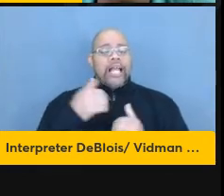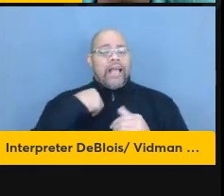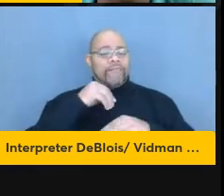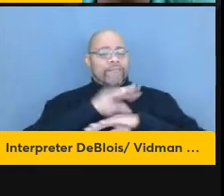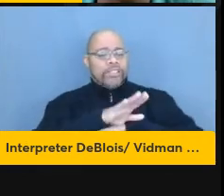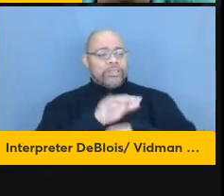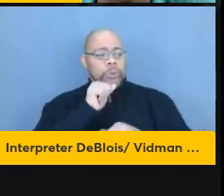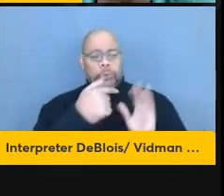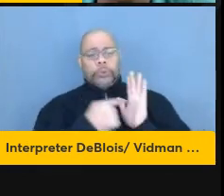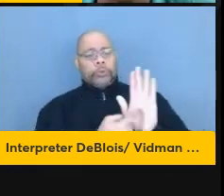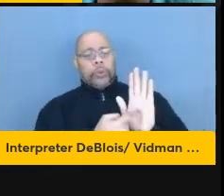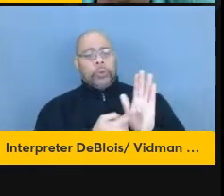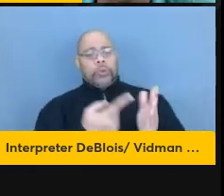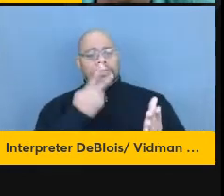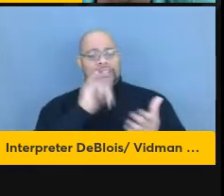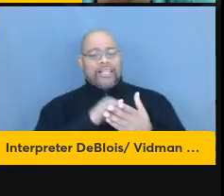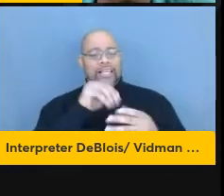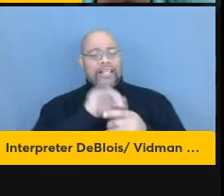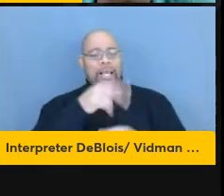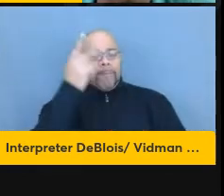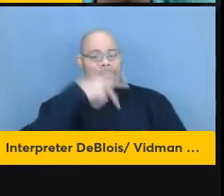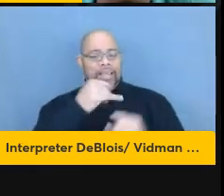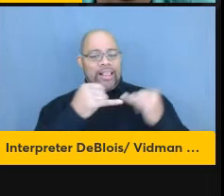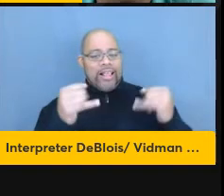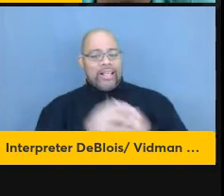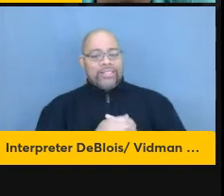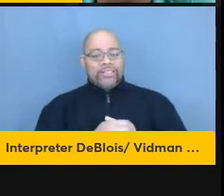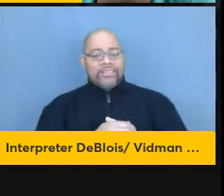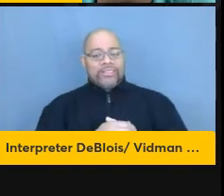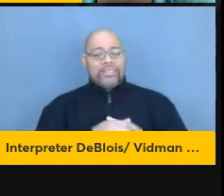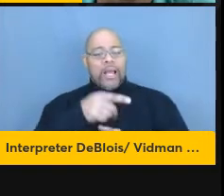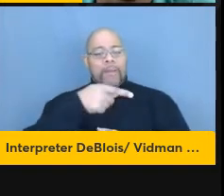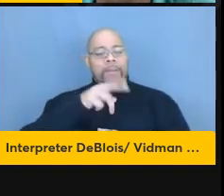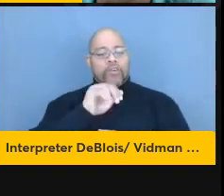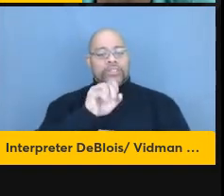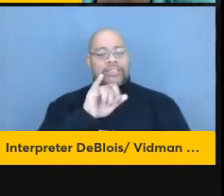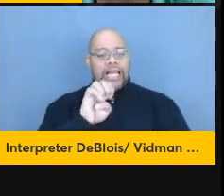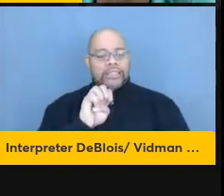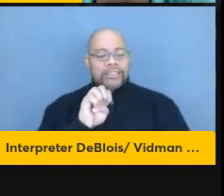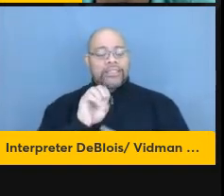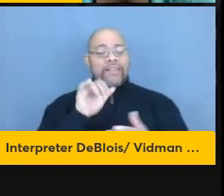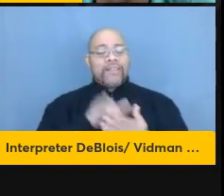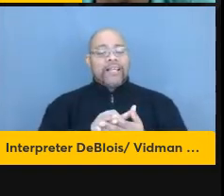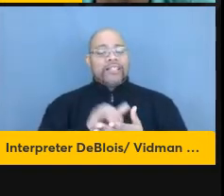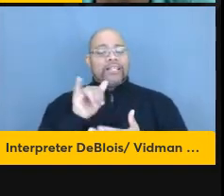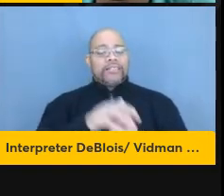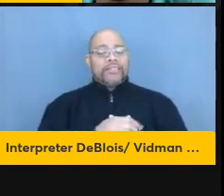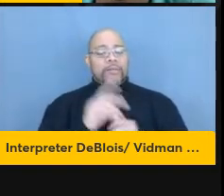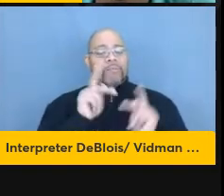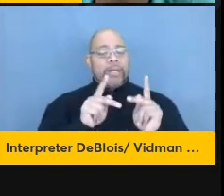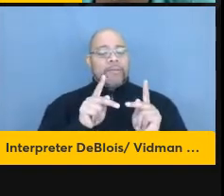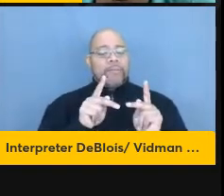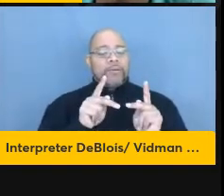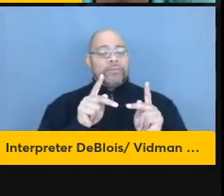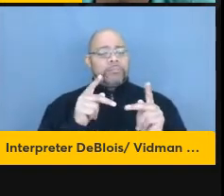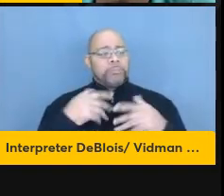is denoted here in this pink line and labeled parasite. And this is saying that people are well, they're going about their